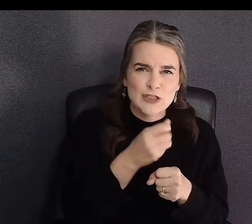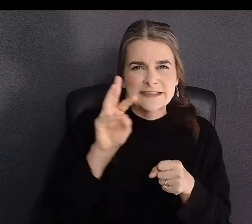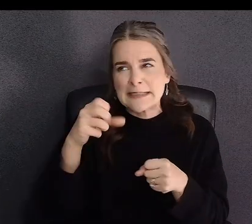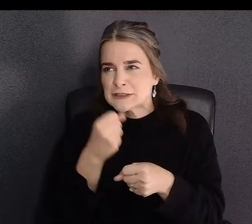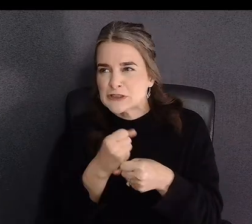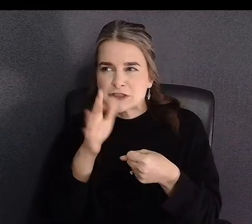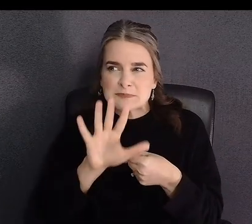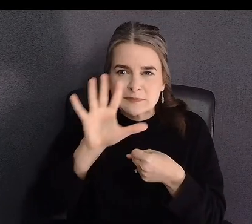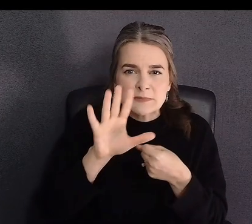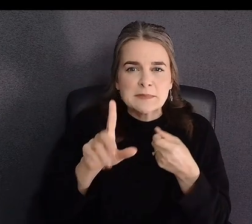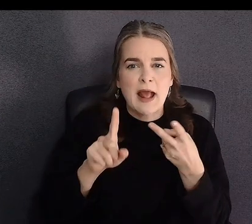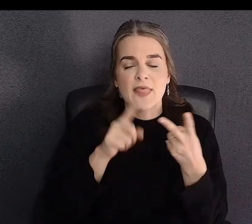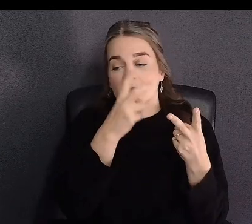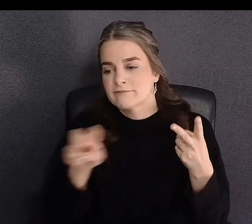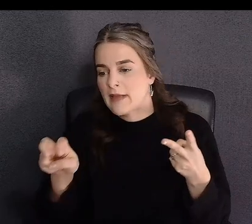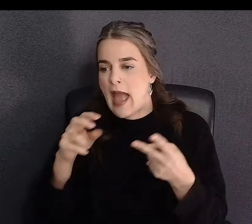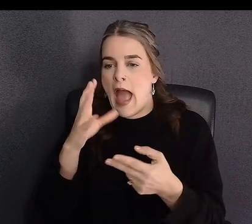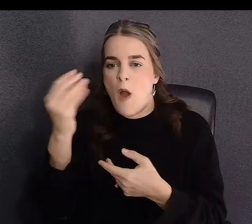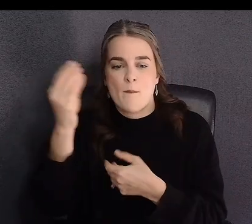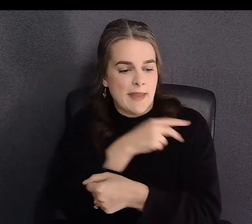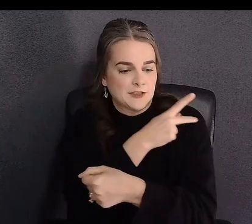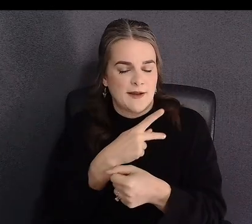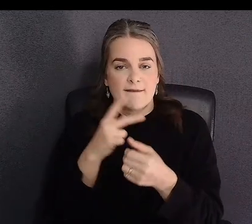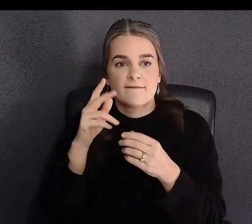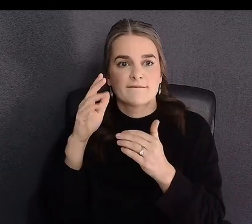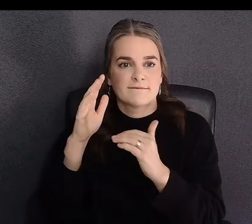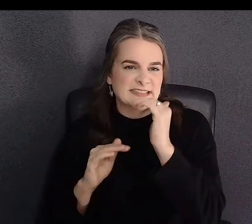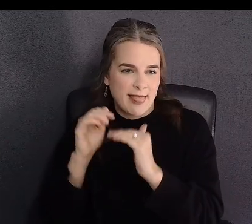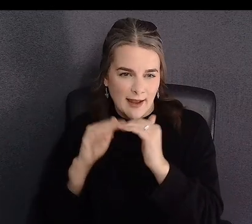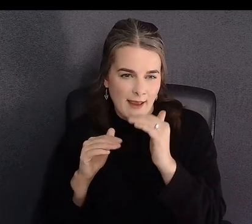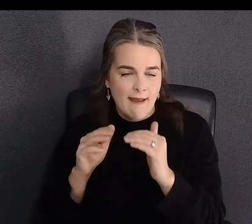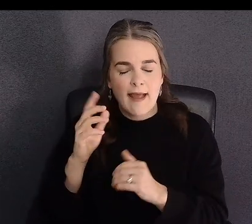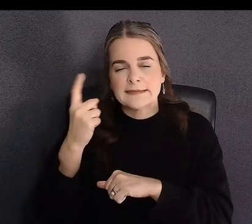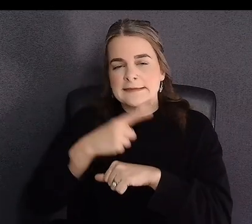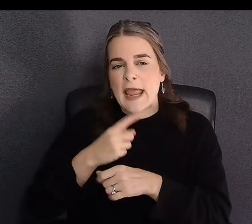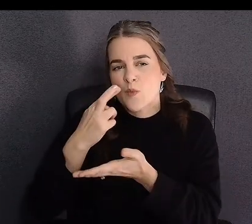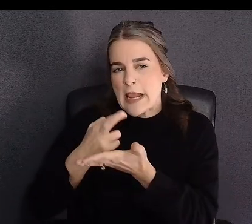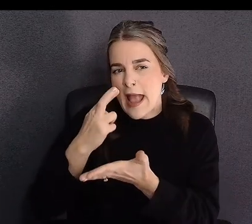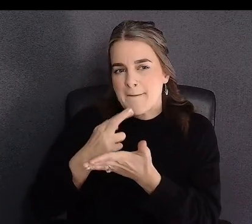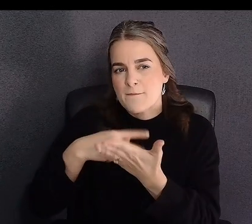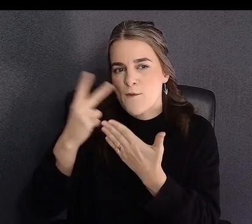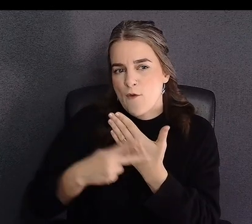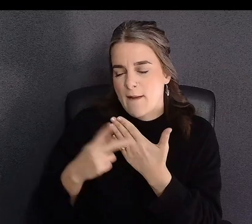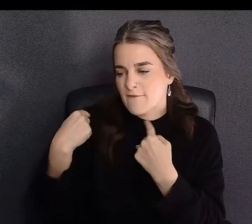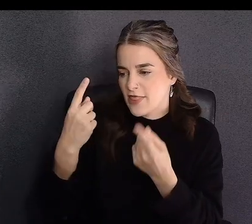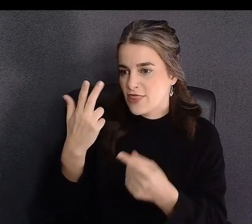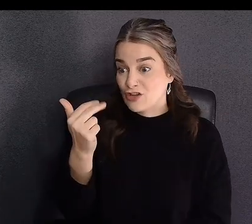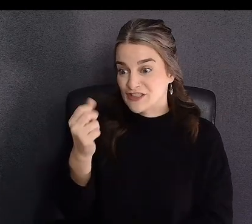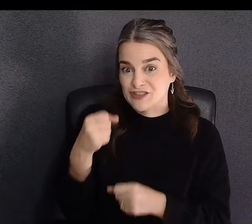years, something like that. And then I've been down at our outpatient facility in our day rehab program for the past 13 years.